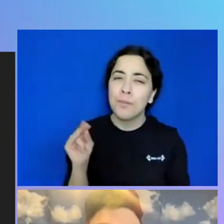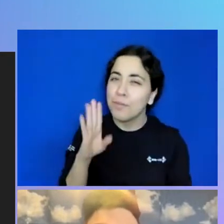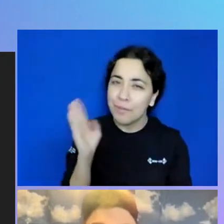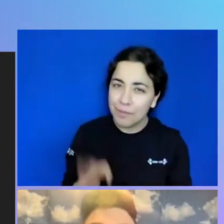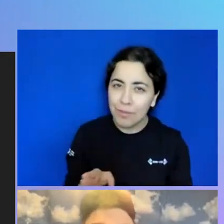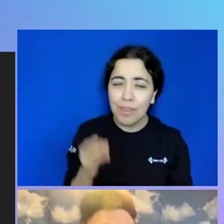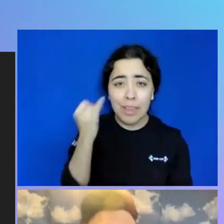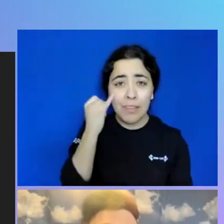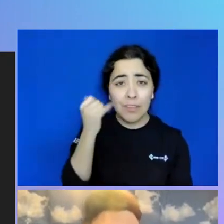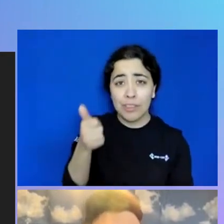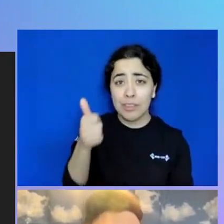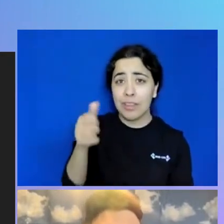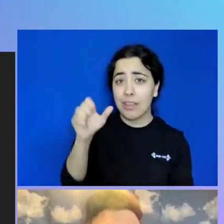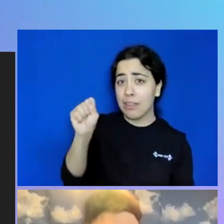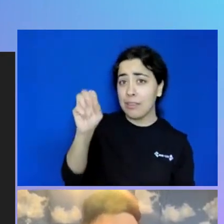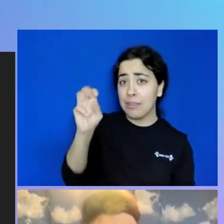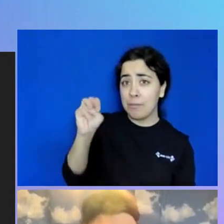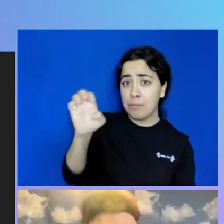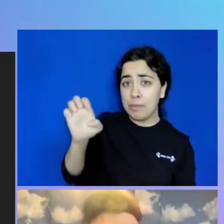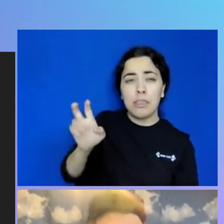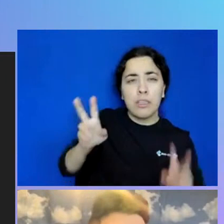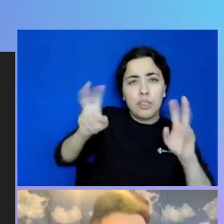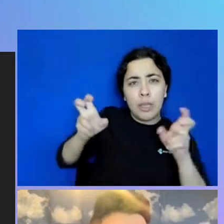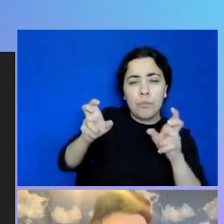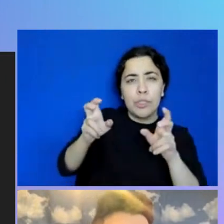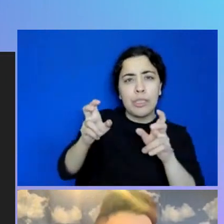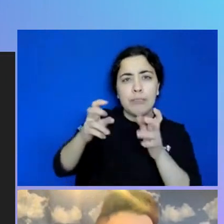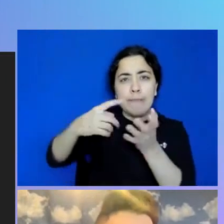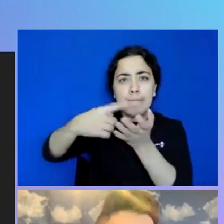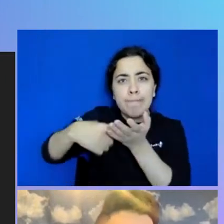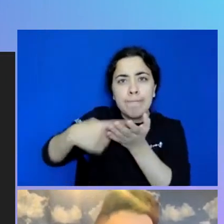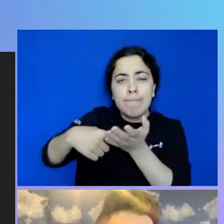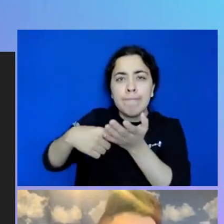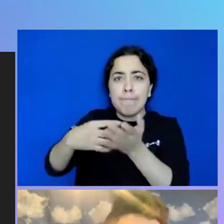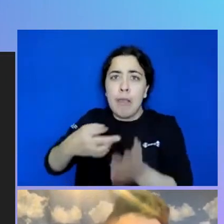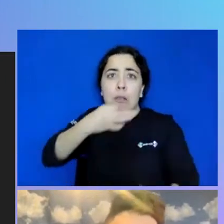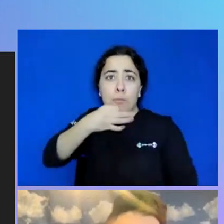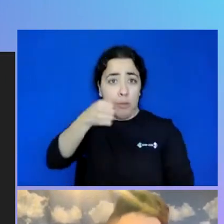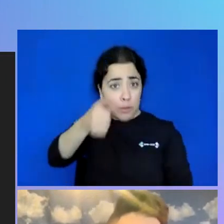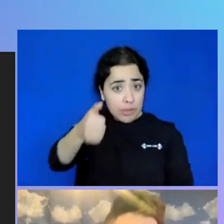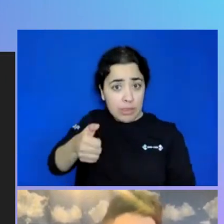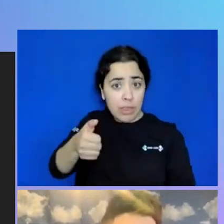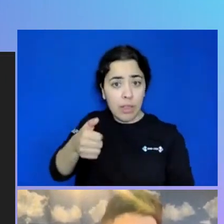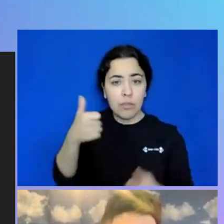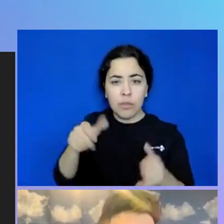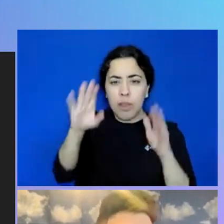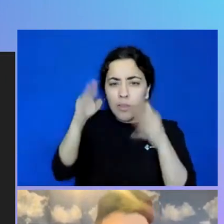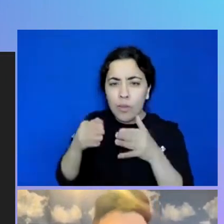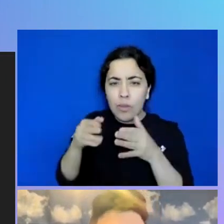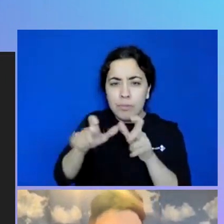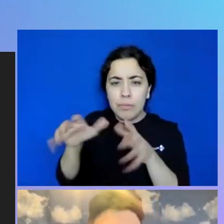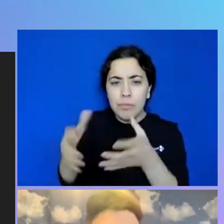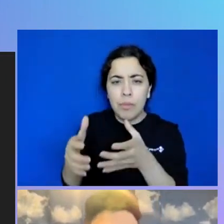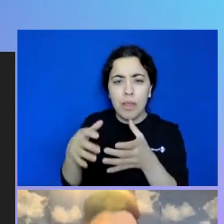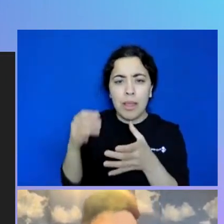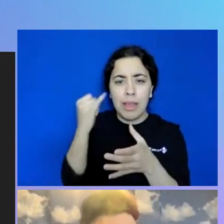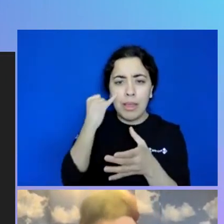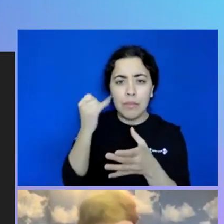focus your role on where you can do the most impact. So remediating one PDF, it's not